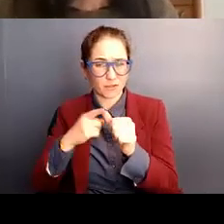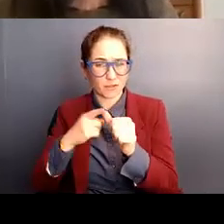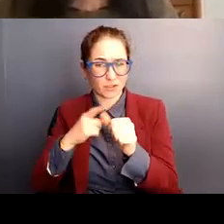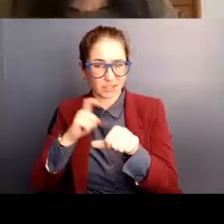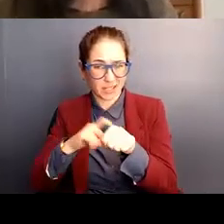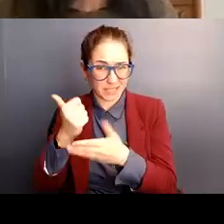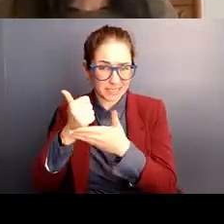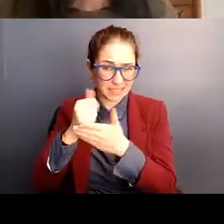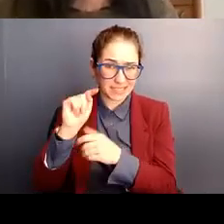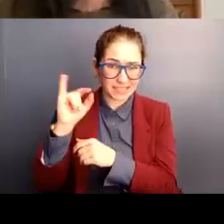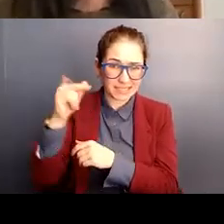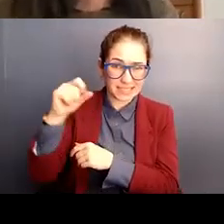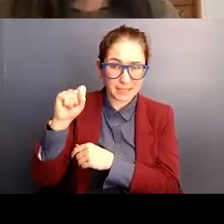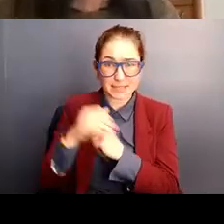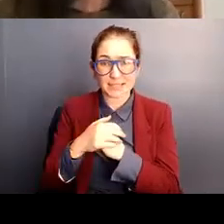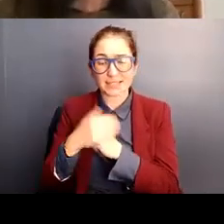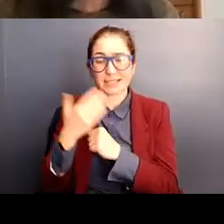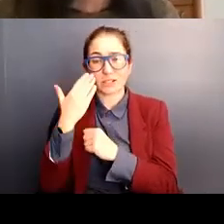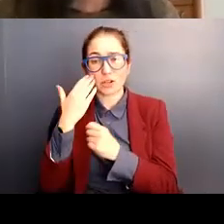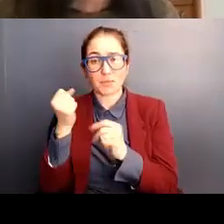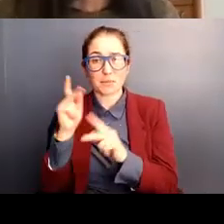And lots of people will respond and probably help you.